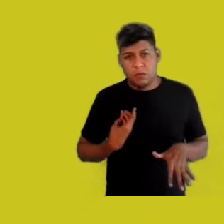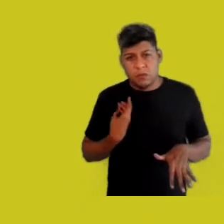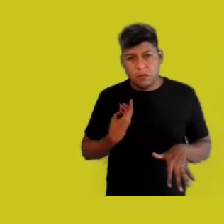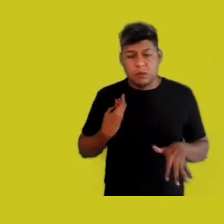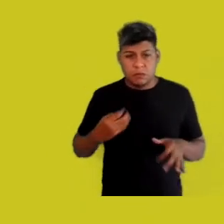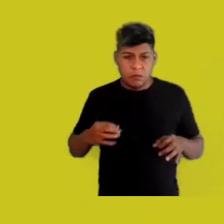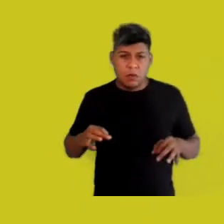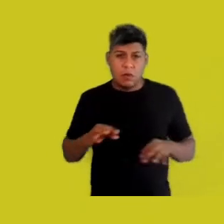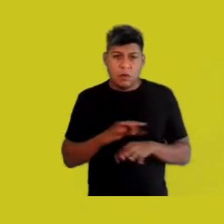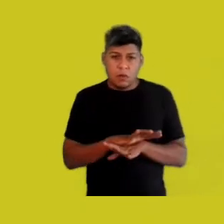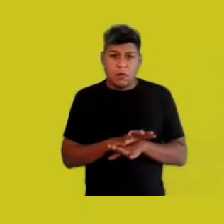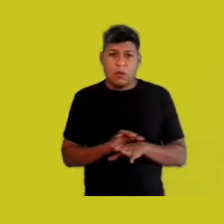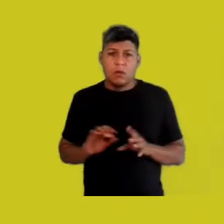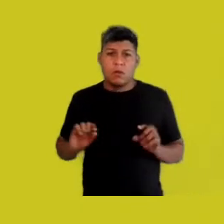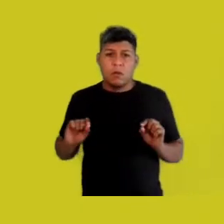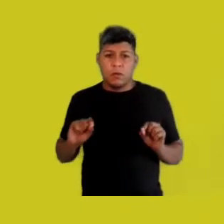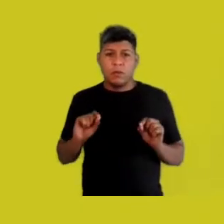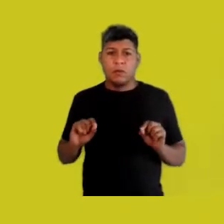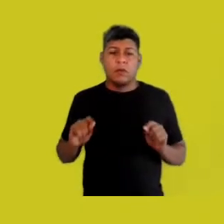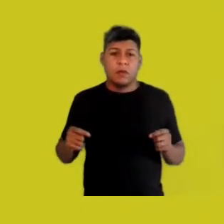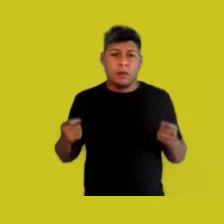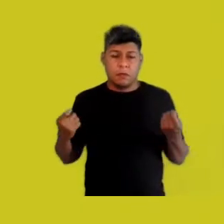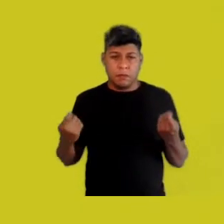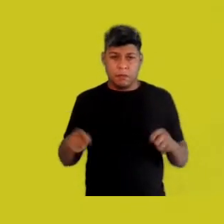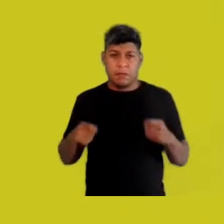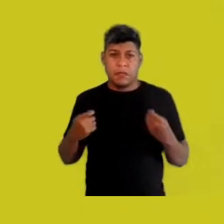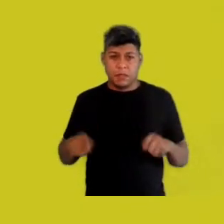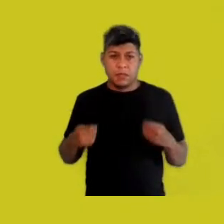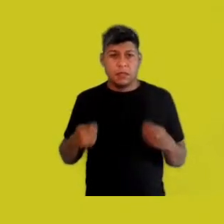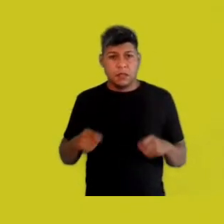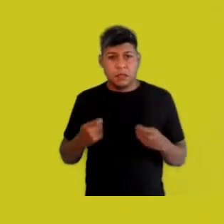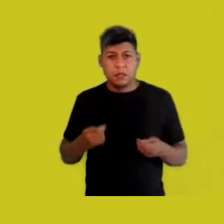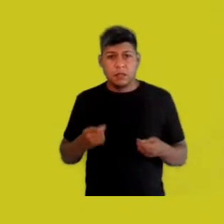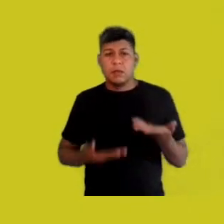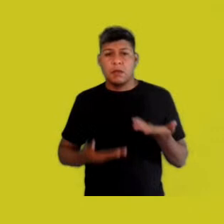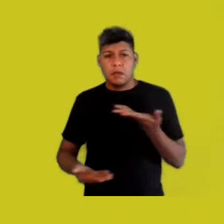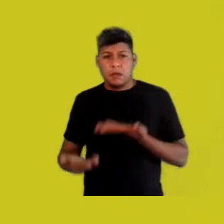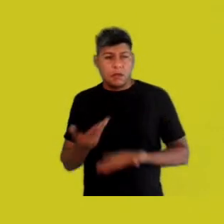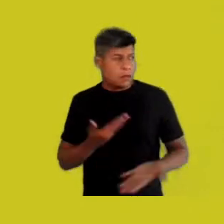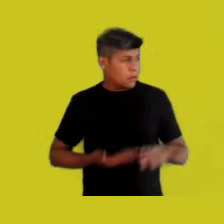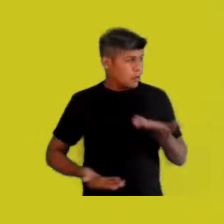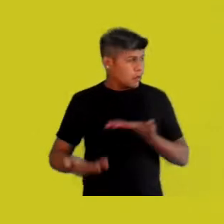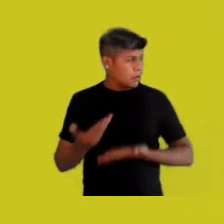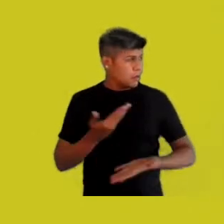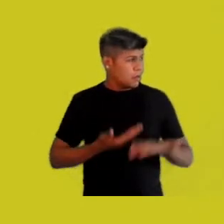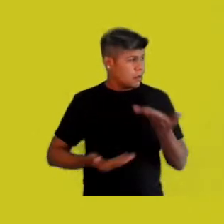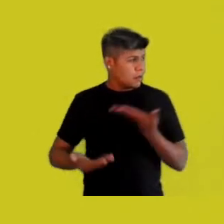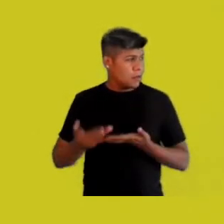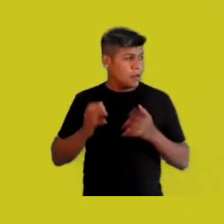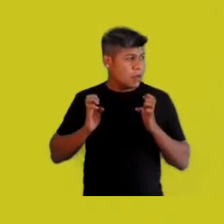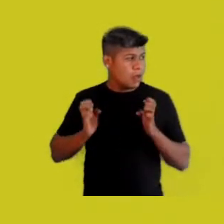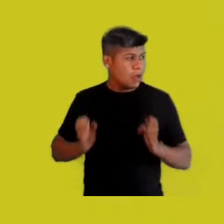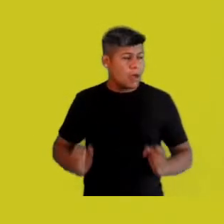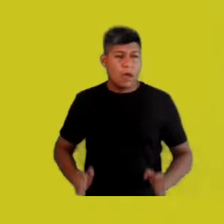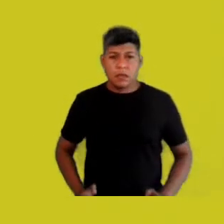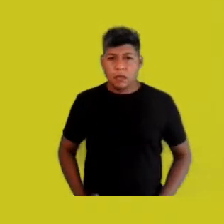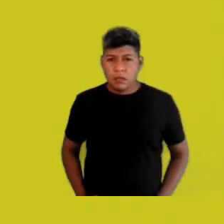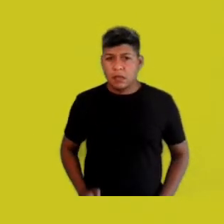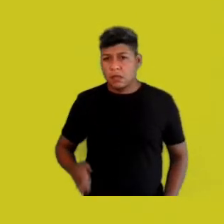should relate, of course, with an ontological ethics, as we said before,